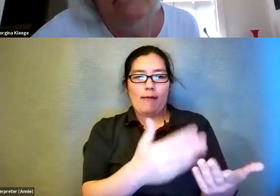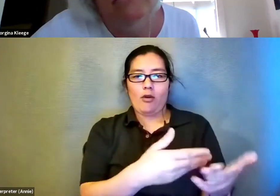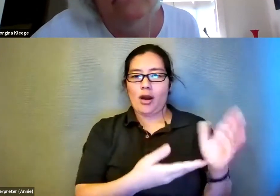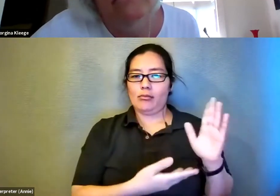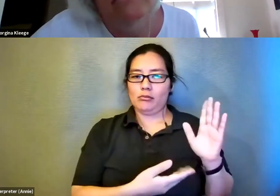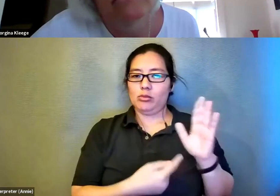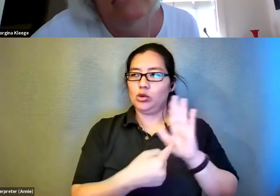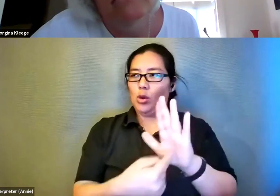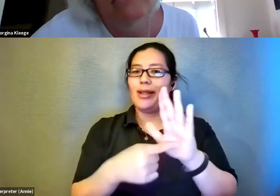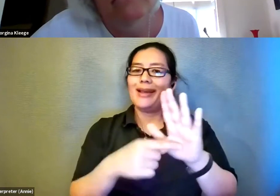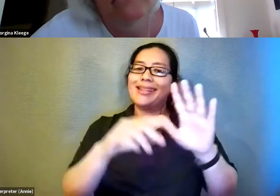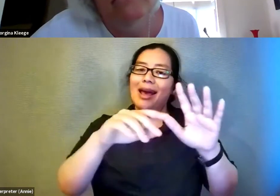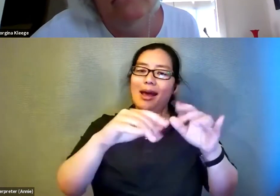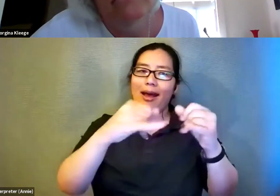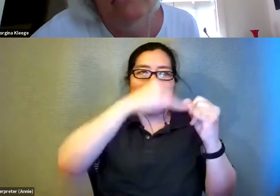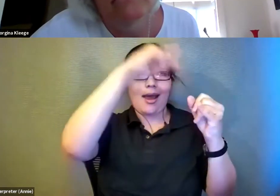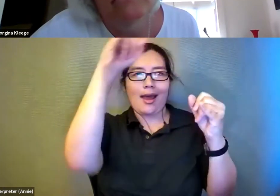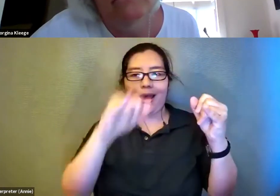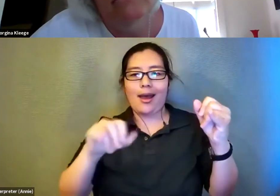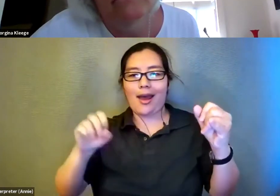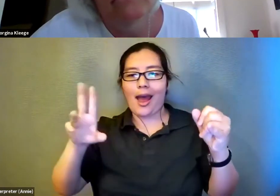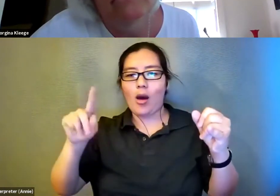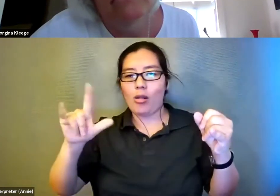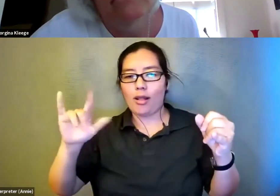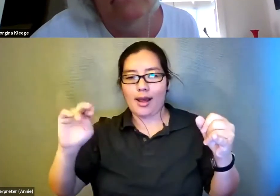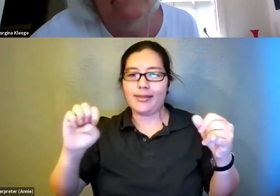details. Things like that. But then there's also e